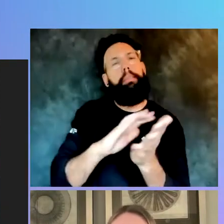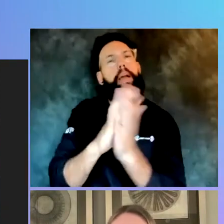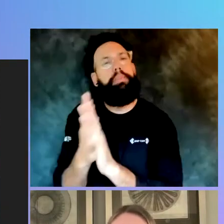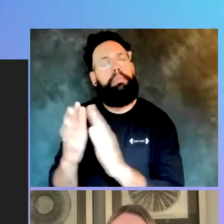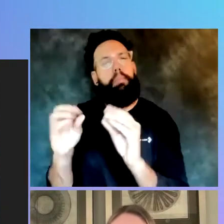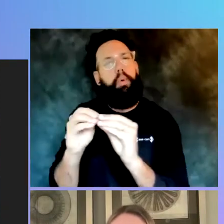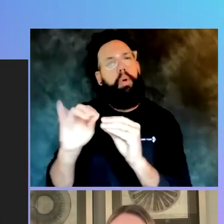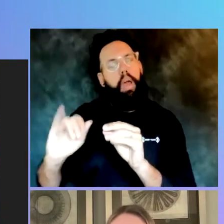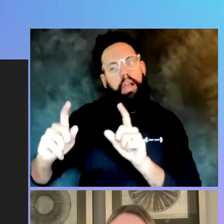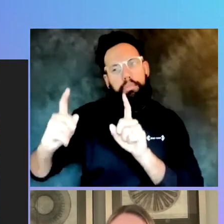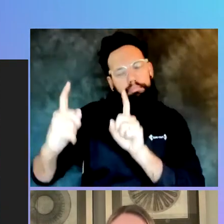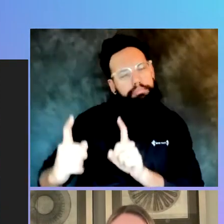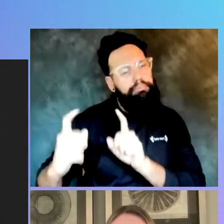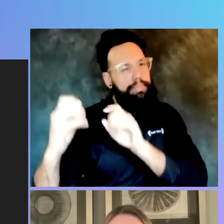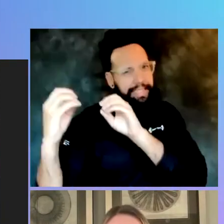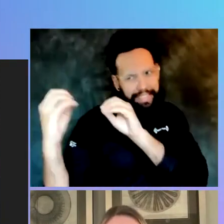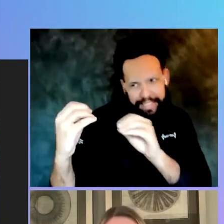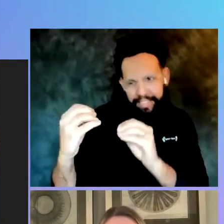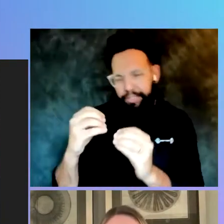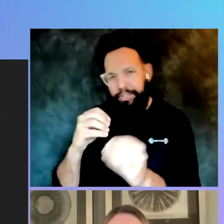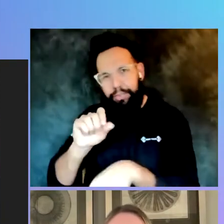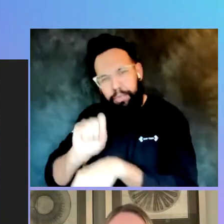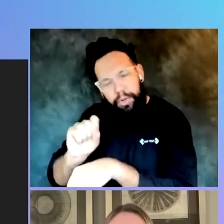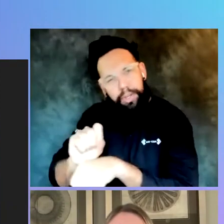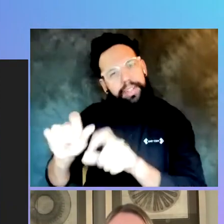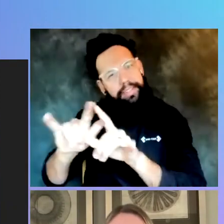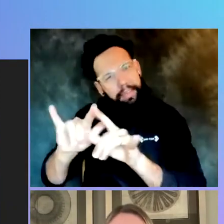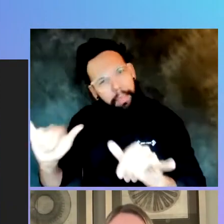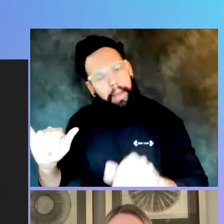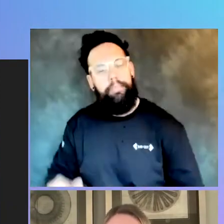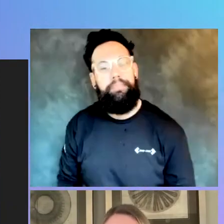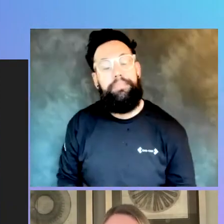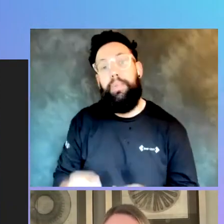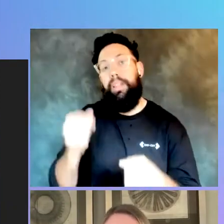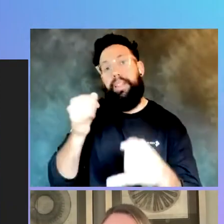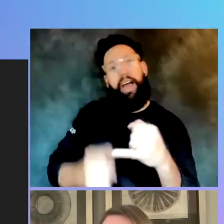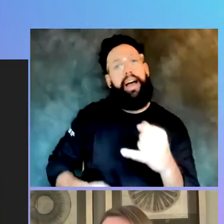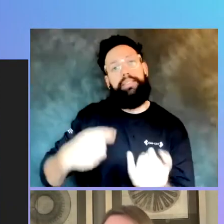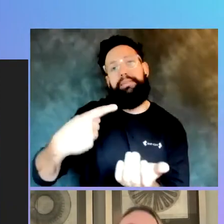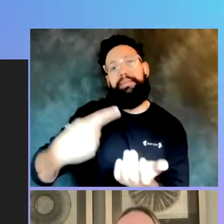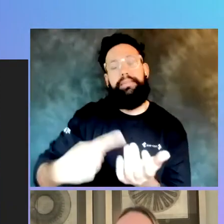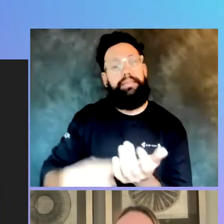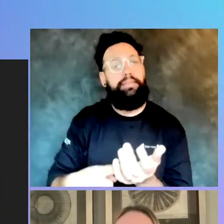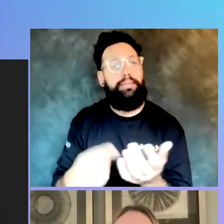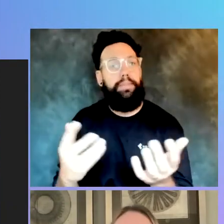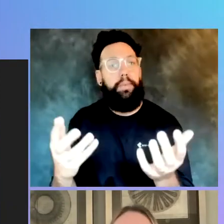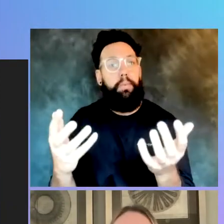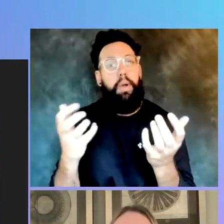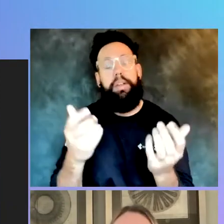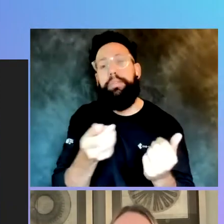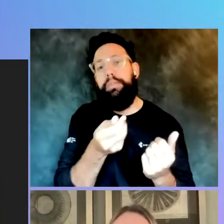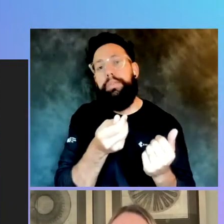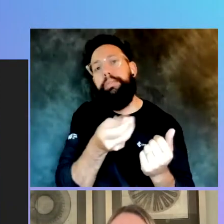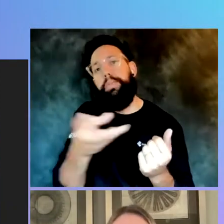perspective and just closing out this section, I want to talk about a couple of real life